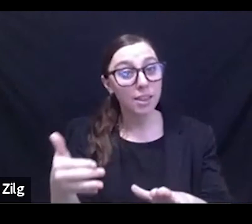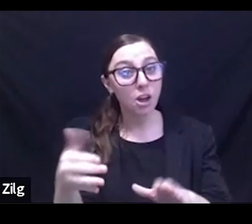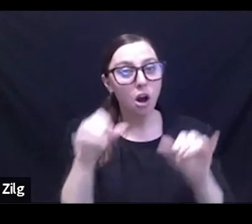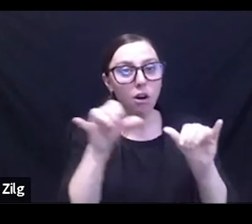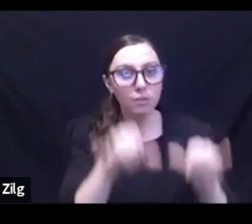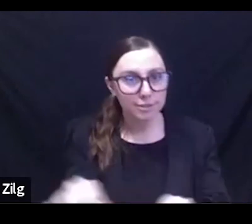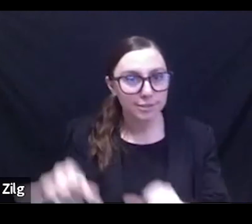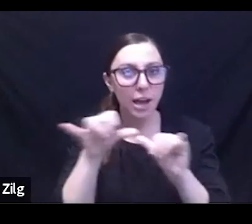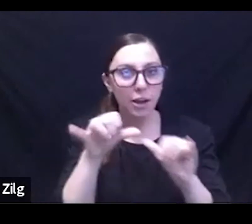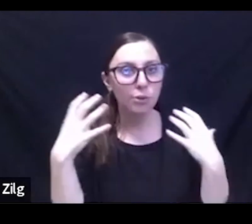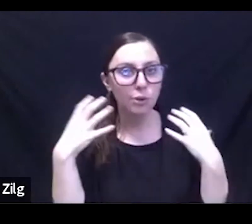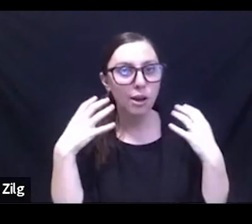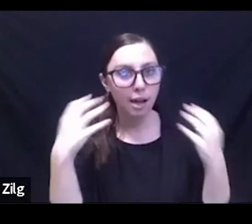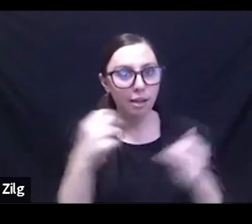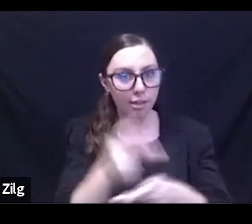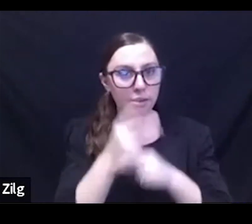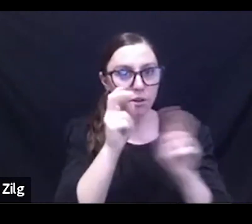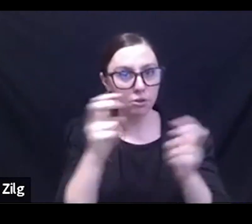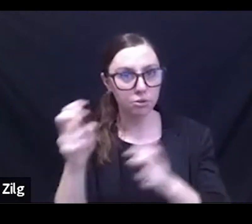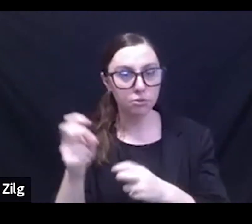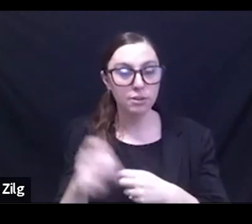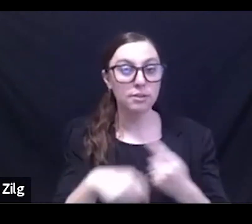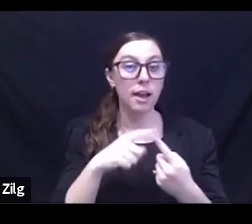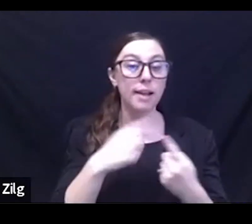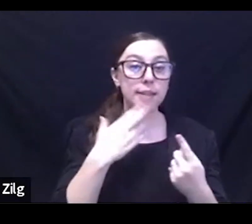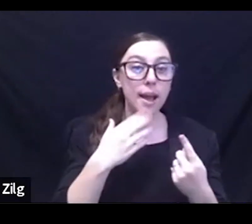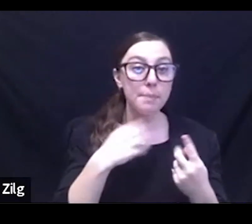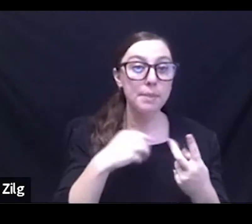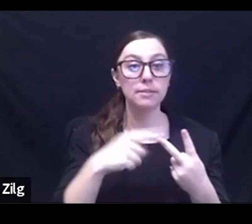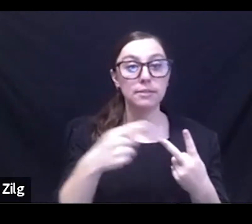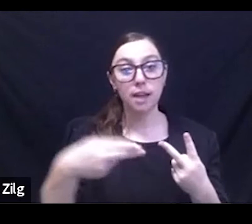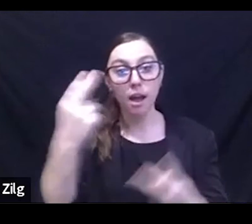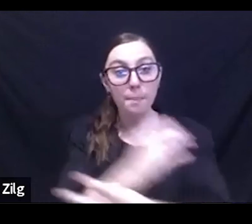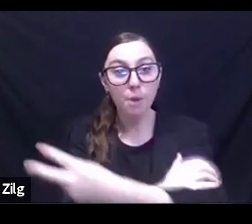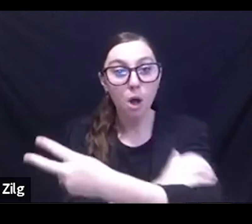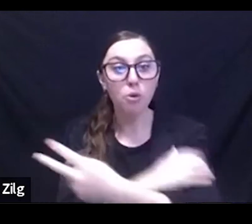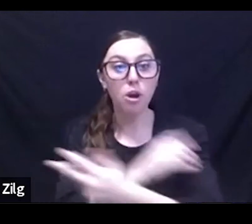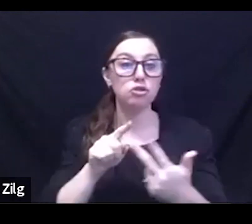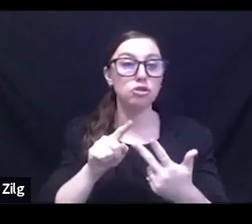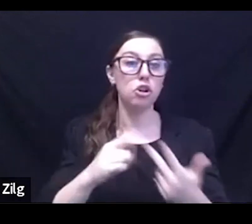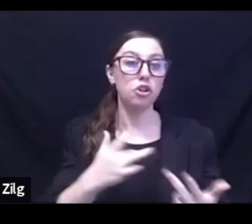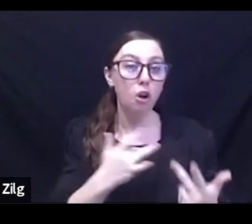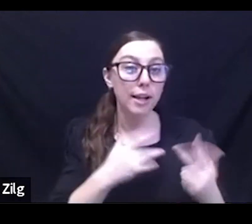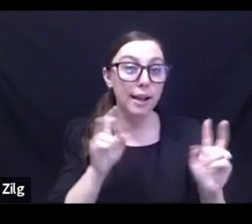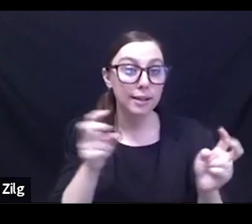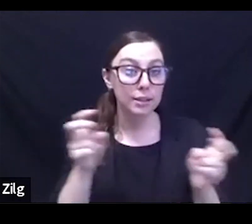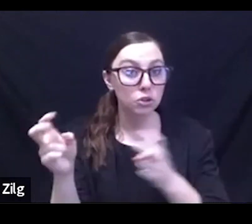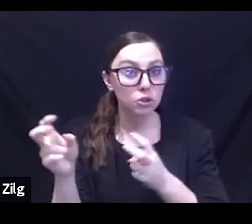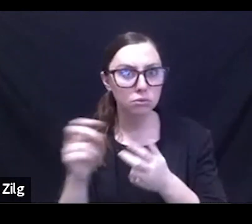problems that everybody else has -- diabetes, high blood pressure, cardiac problems. I mean, those are the